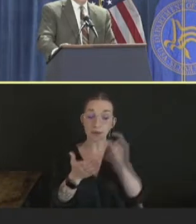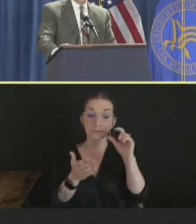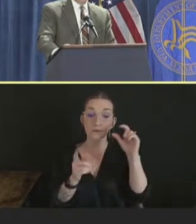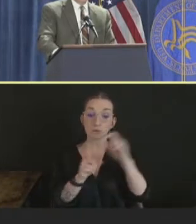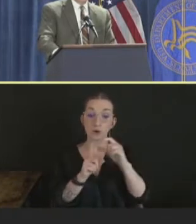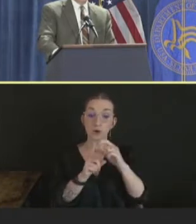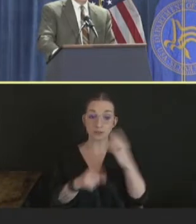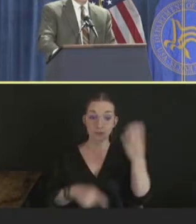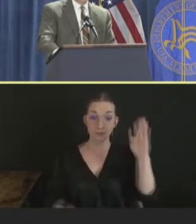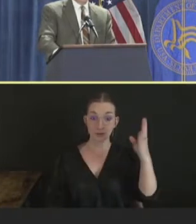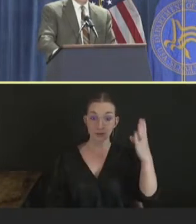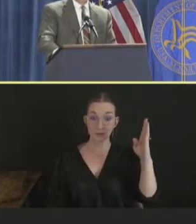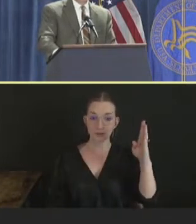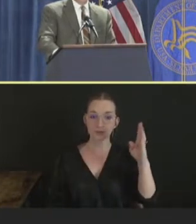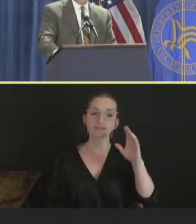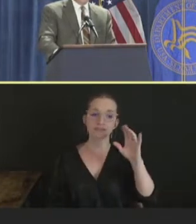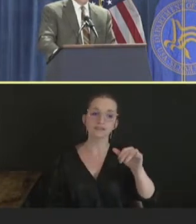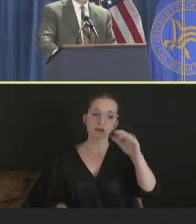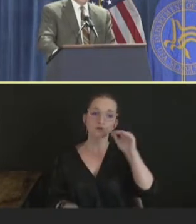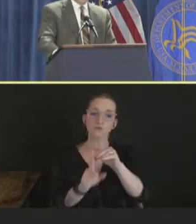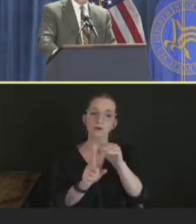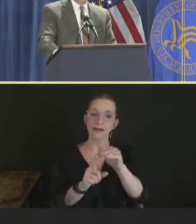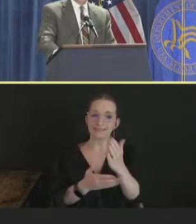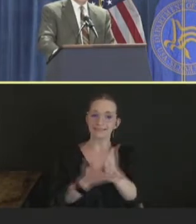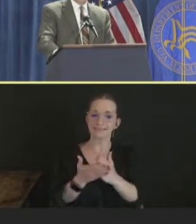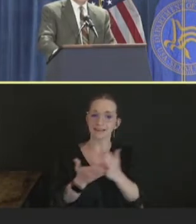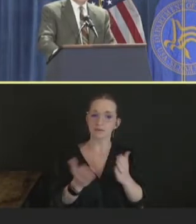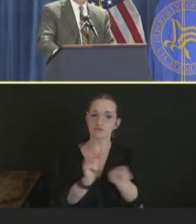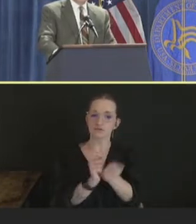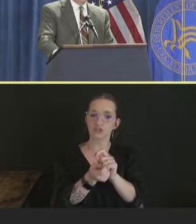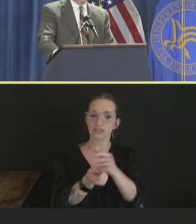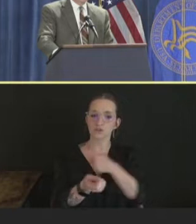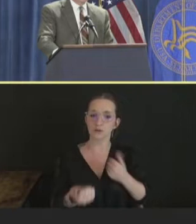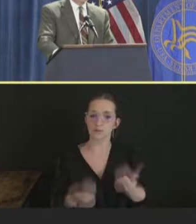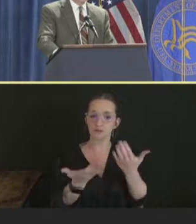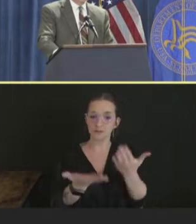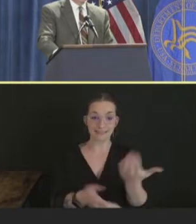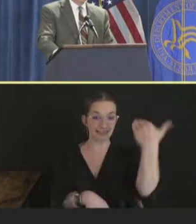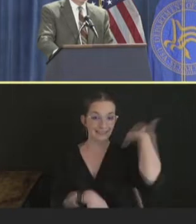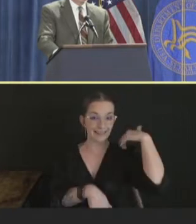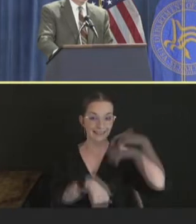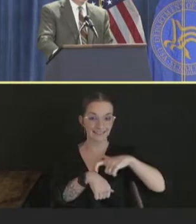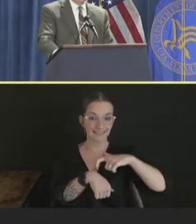That's to remind you about changes that we presented last time that I have reviewed the report with NVAC.